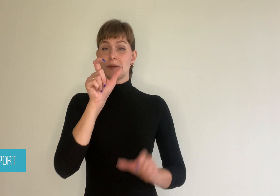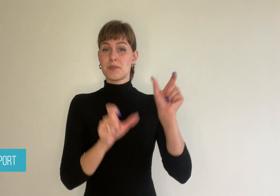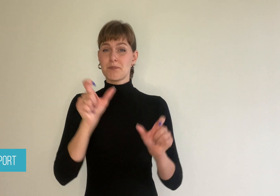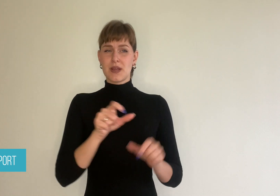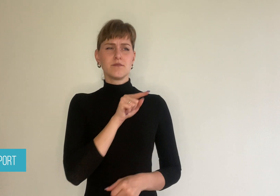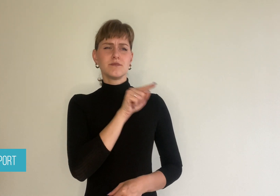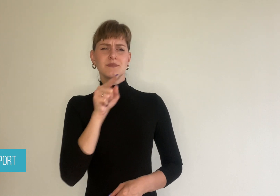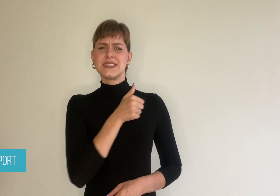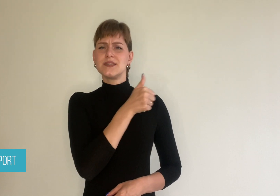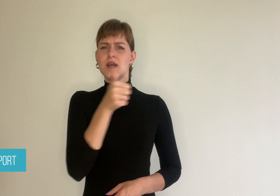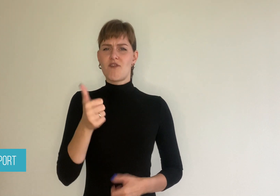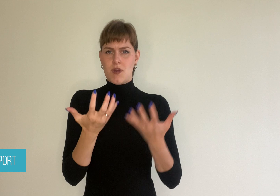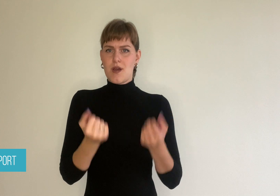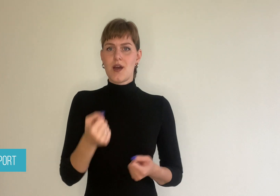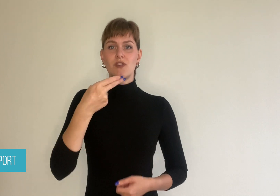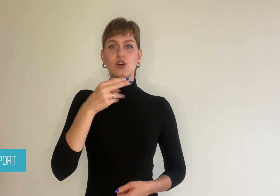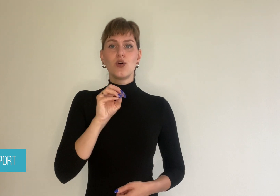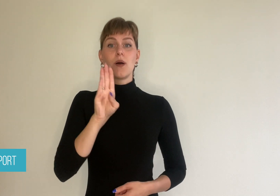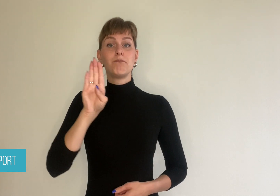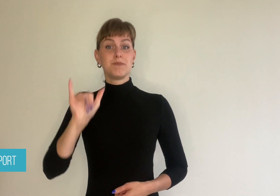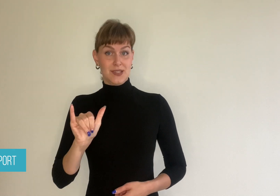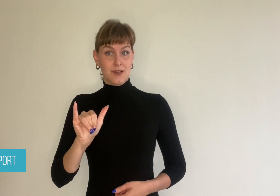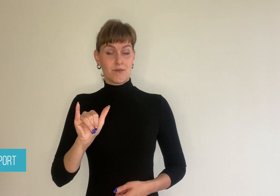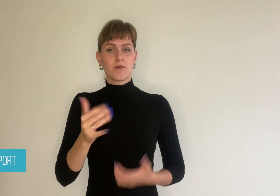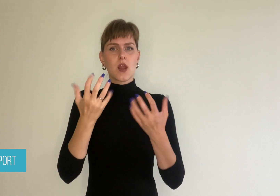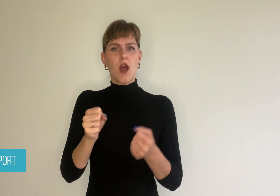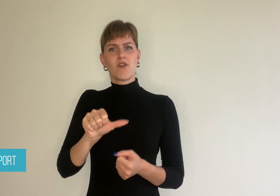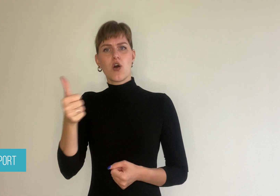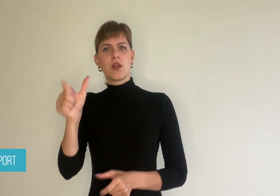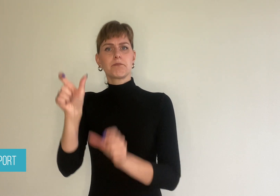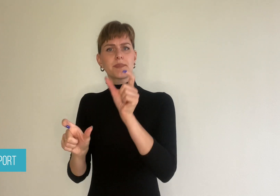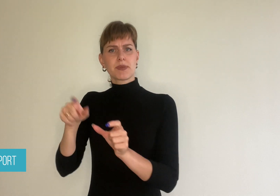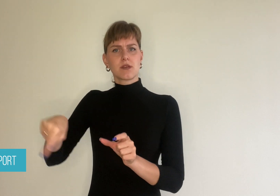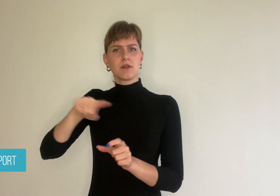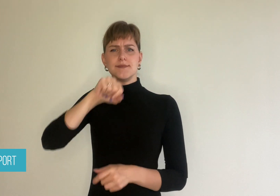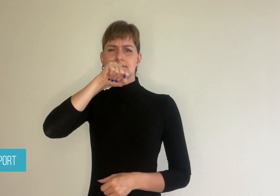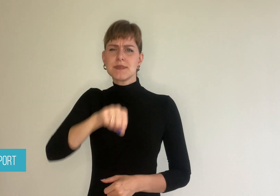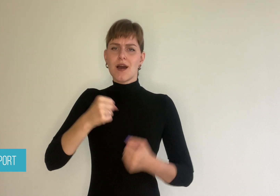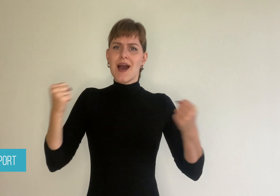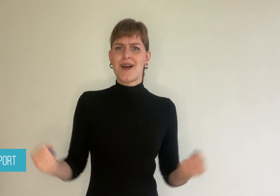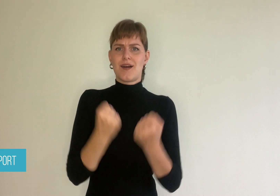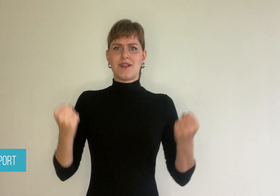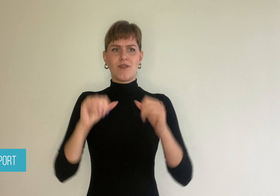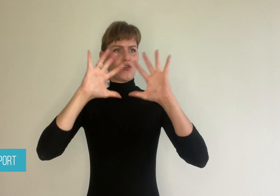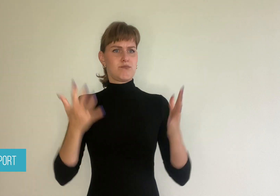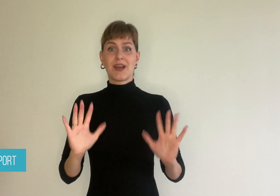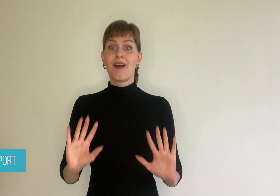Each person has a hobby, and there are people who love having